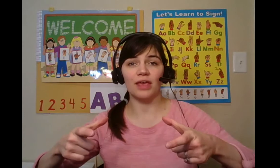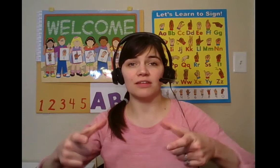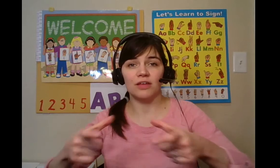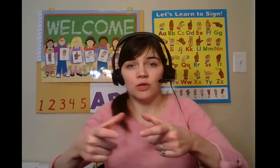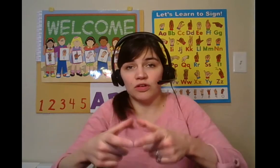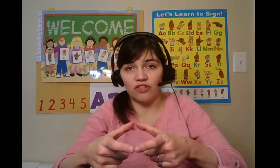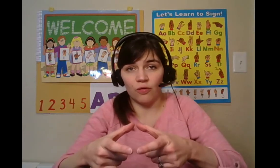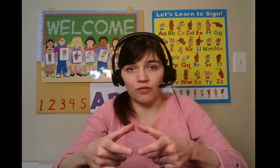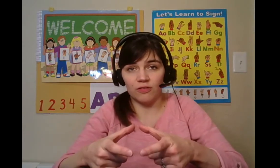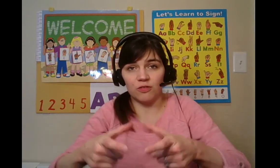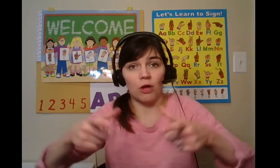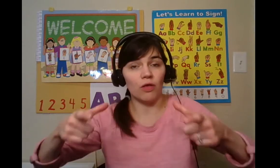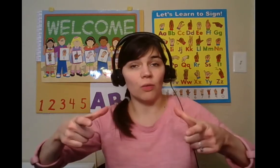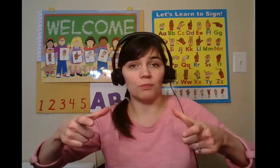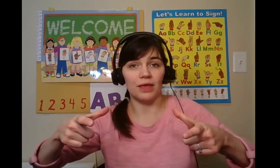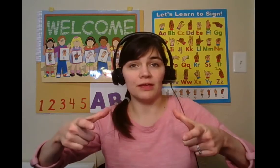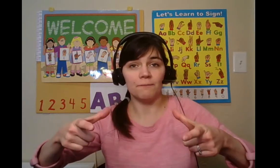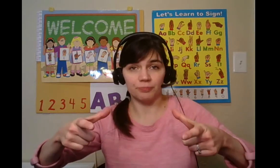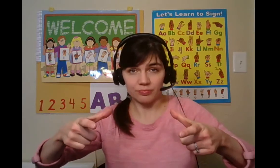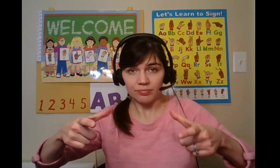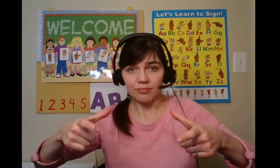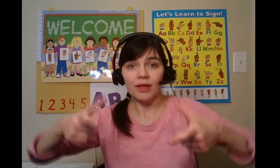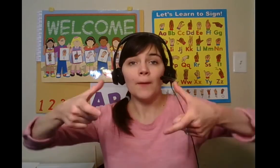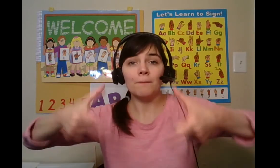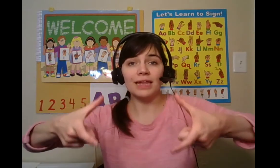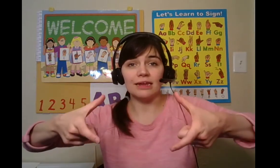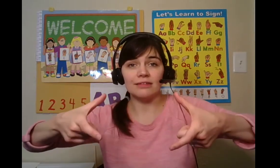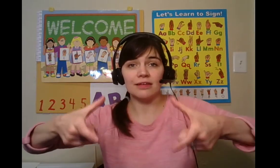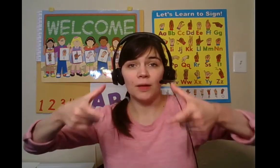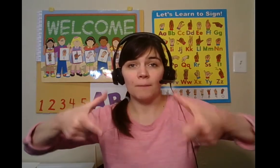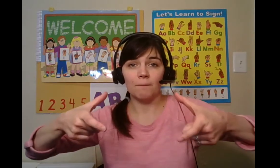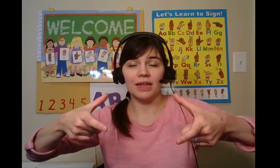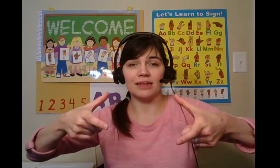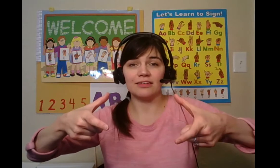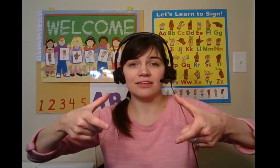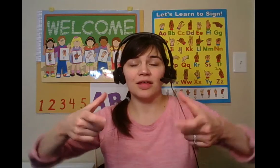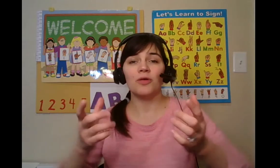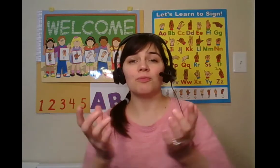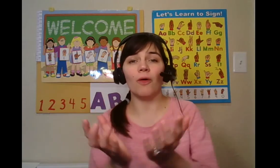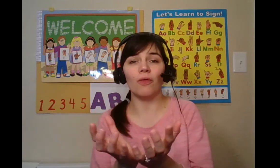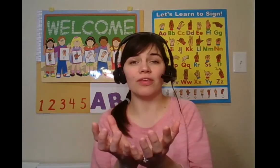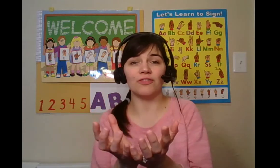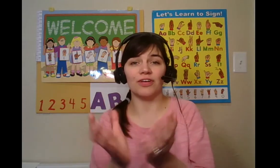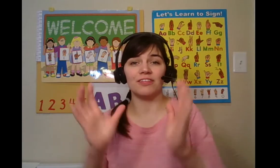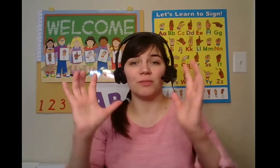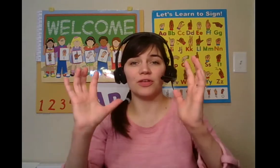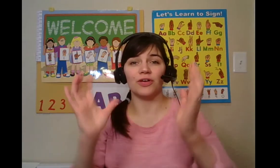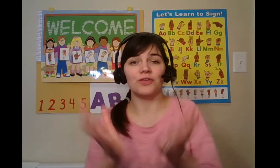plate. You can show if it's small or big. Plate. Plate. Bowl is very similar. Use